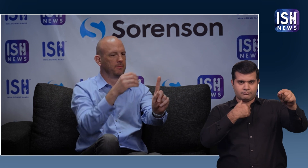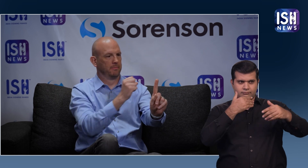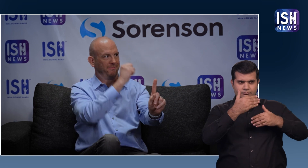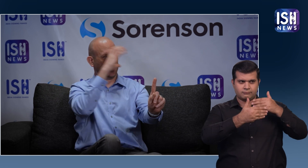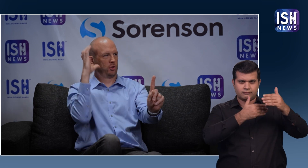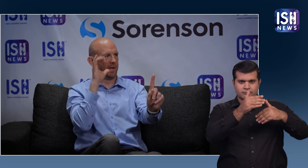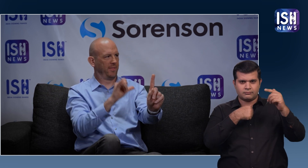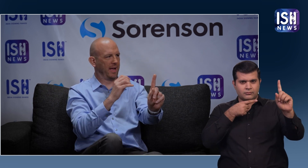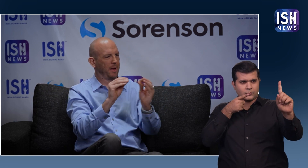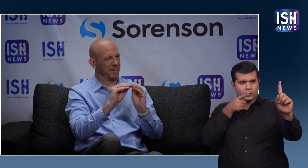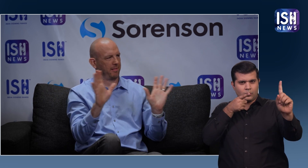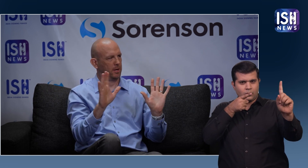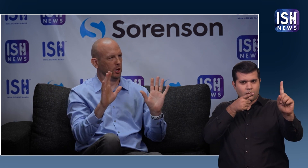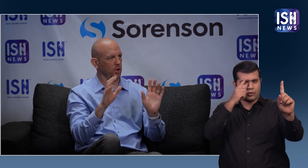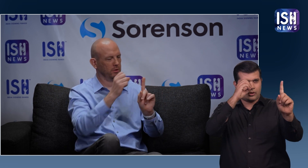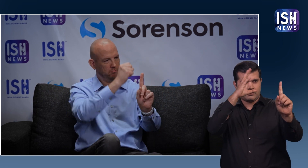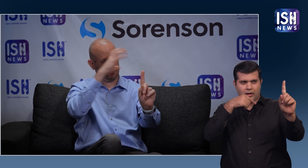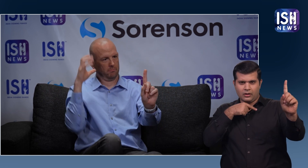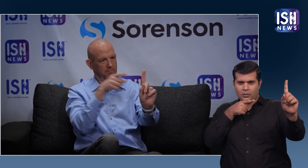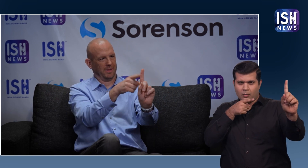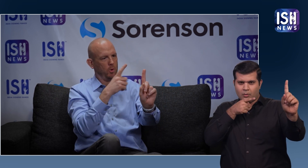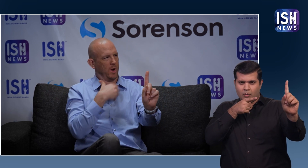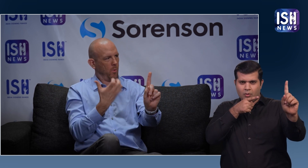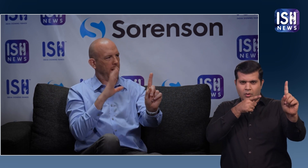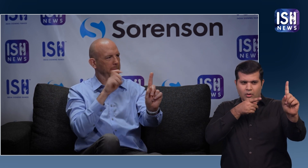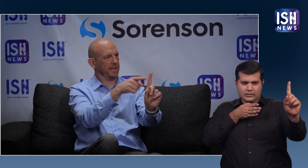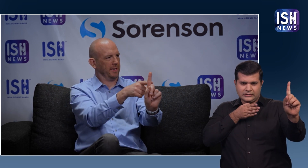Envision that. Be clear. Say this is what I want to be.